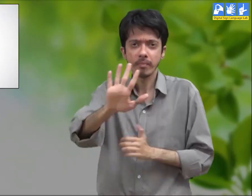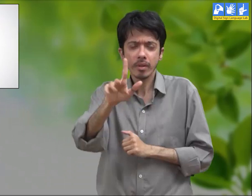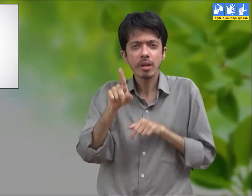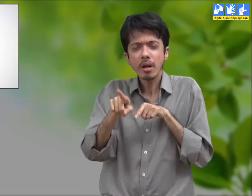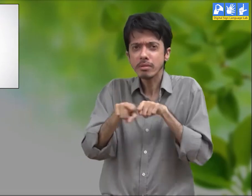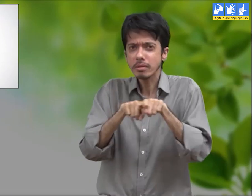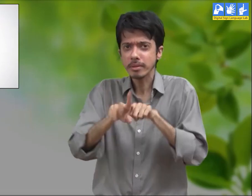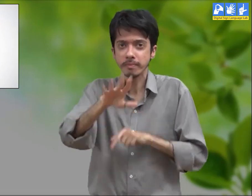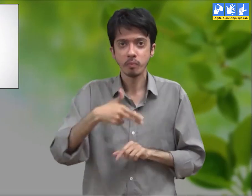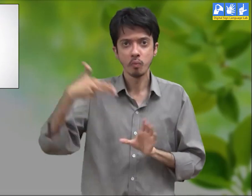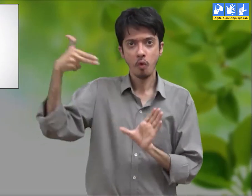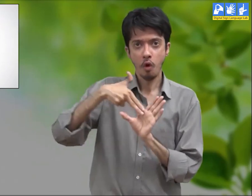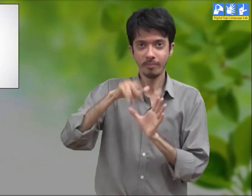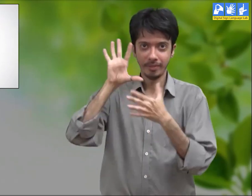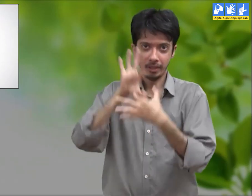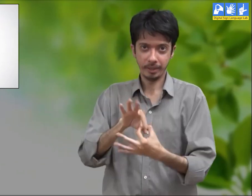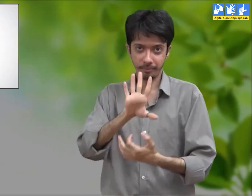Let us take an example of fuel.